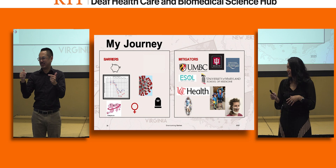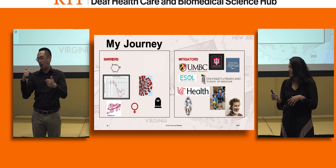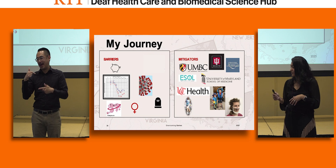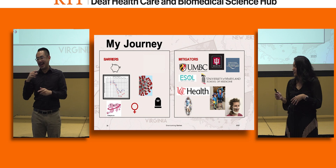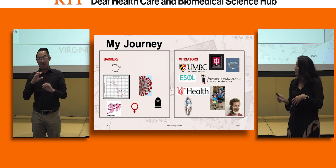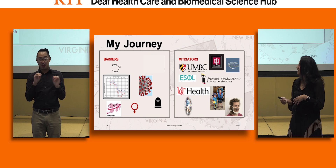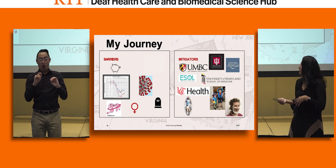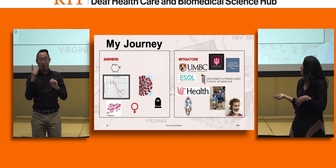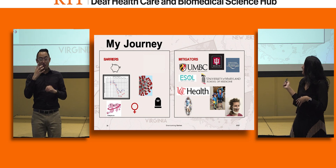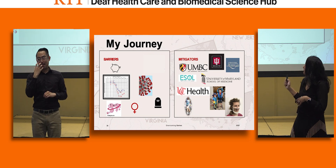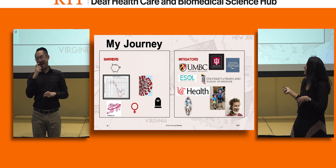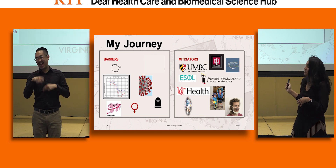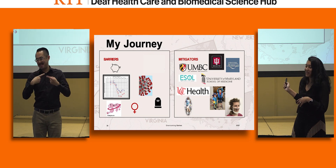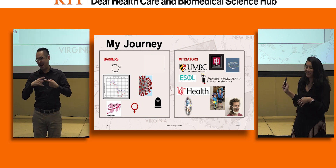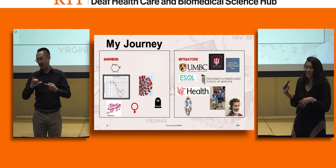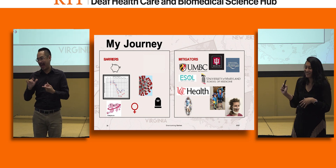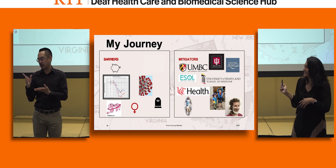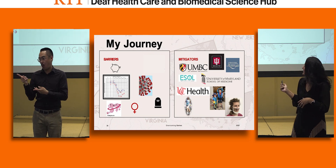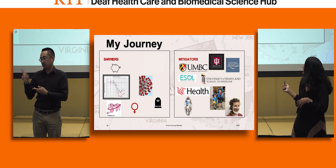and so, nobody was upset about that.